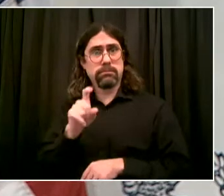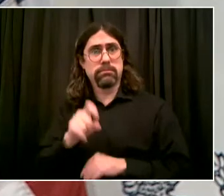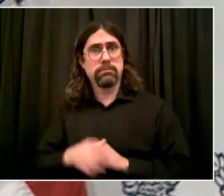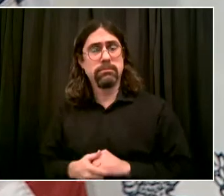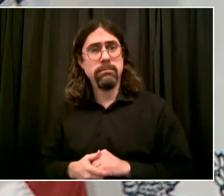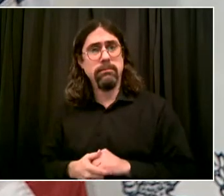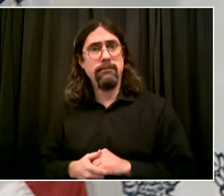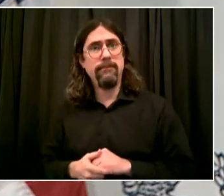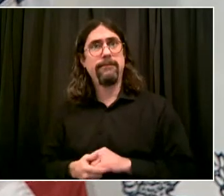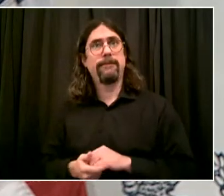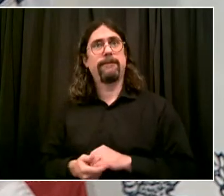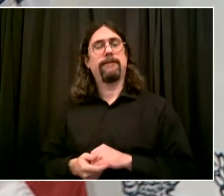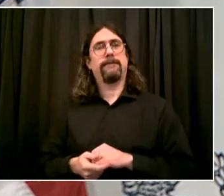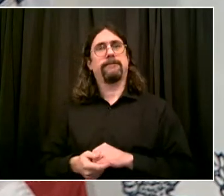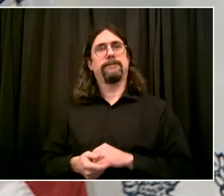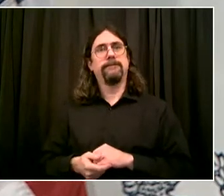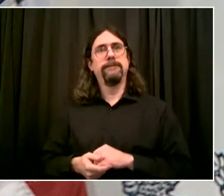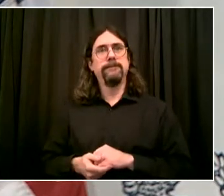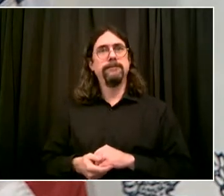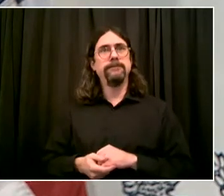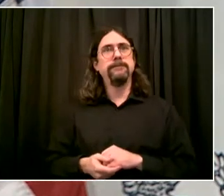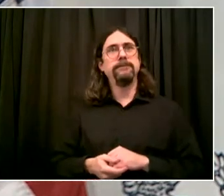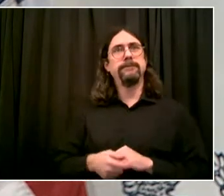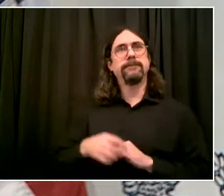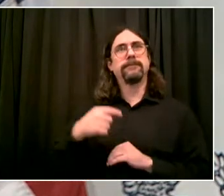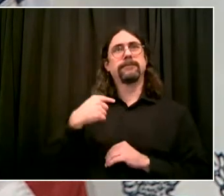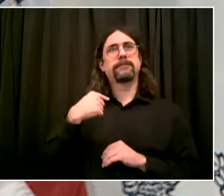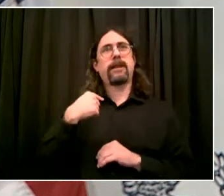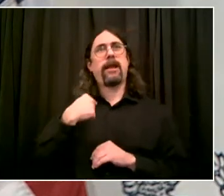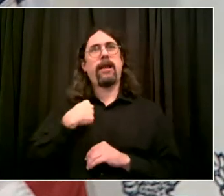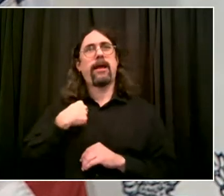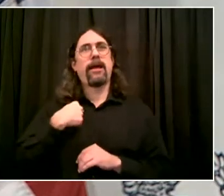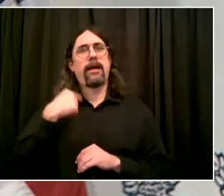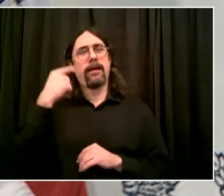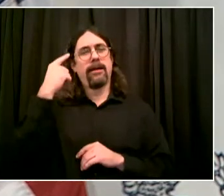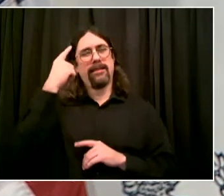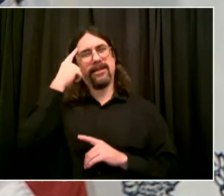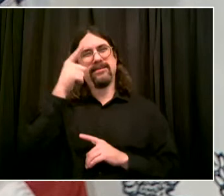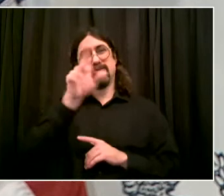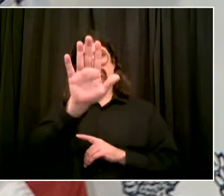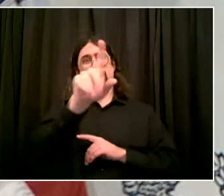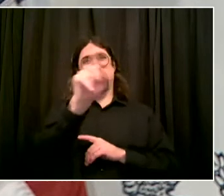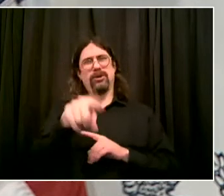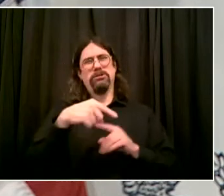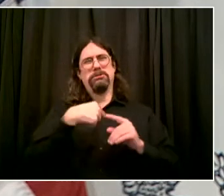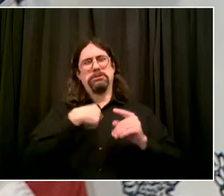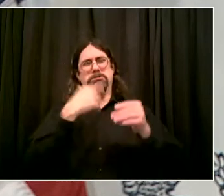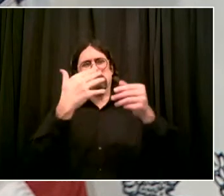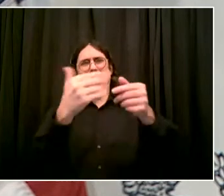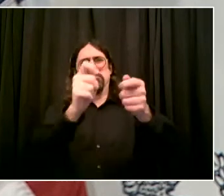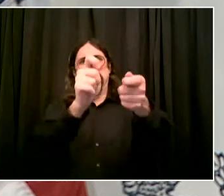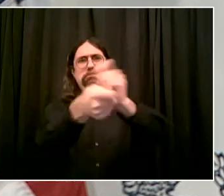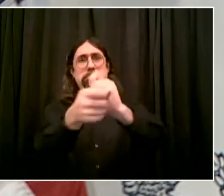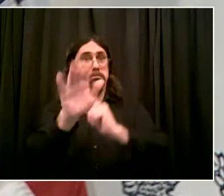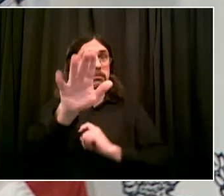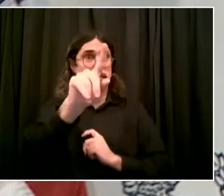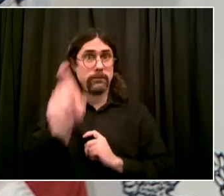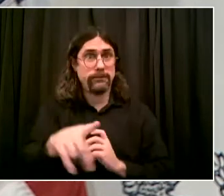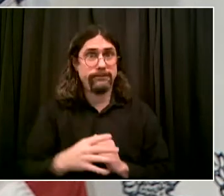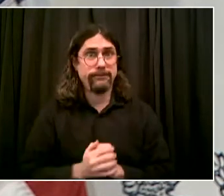ESHA IS VERY COMMITTED TO A BETTER DIALOGUE, WE TALKED ABOUT EARLIER, BRINGING THE